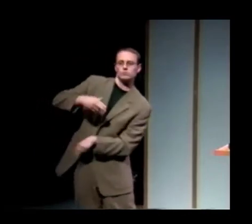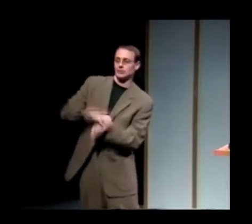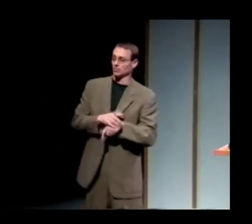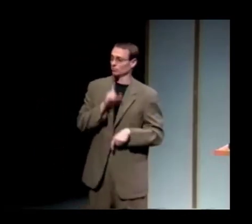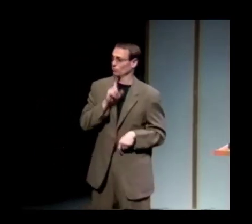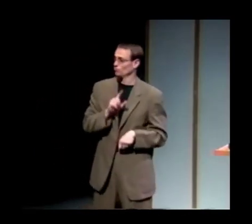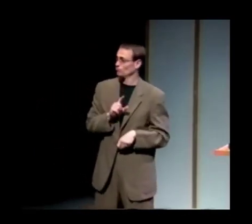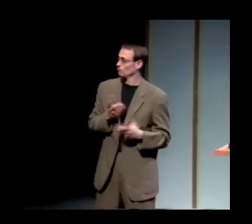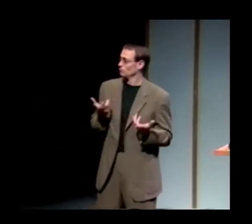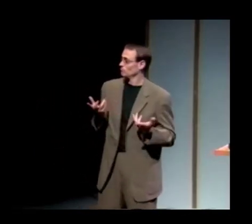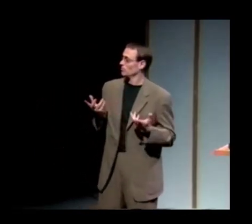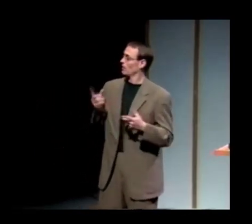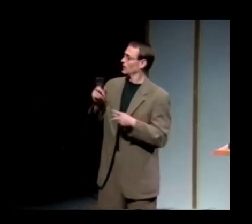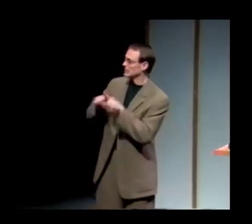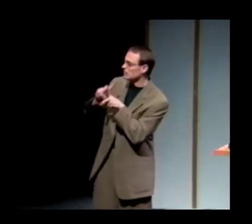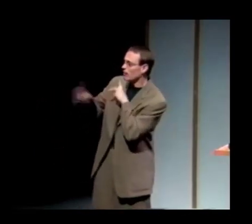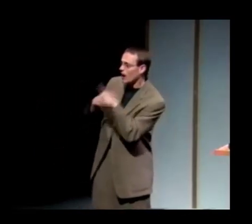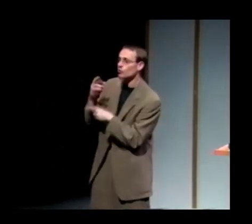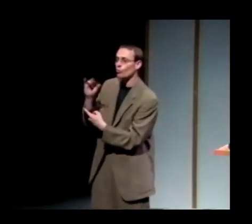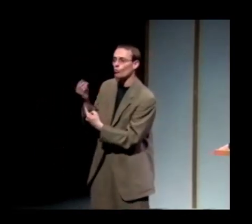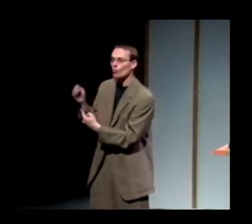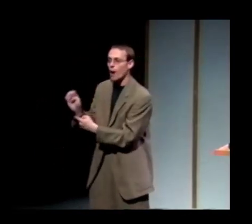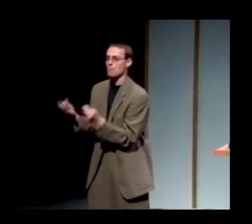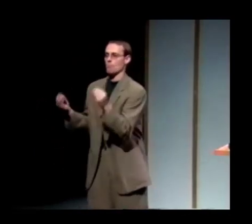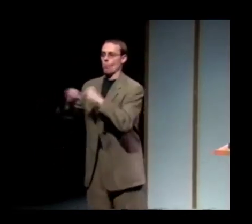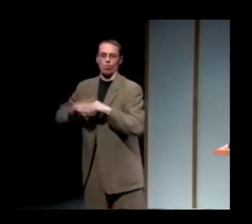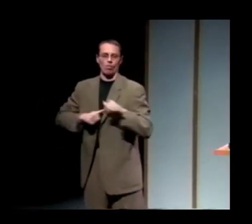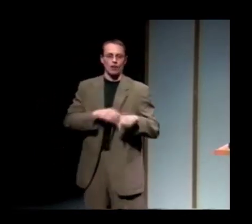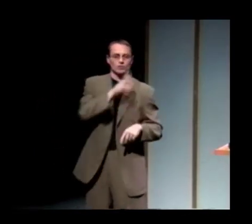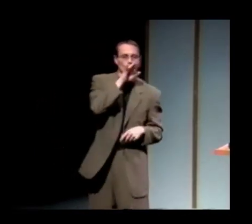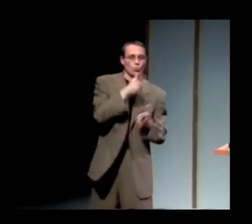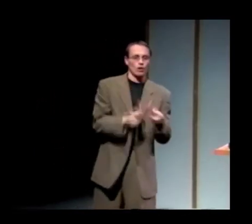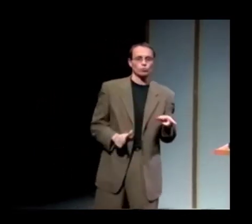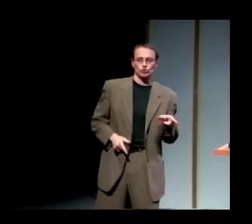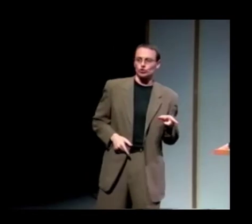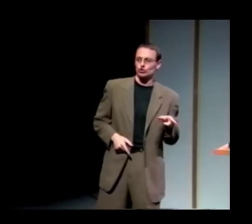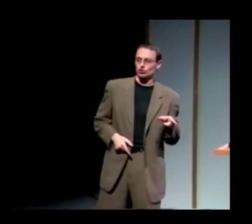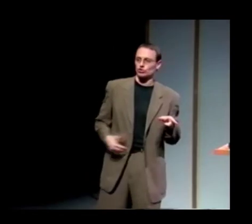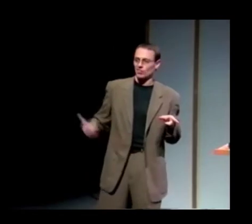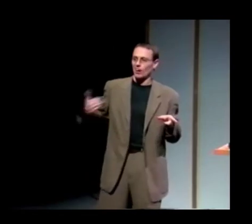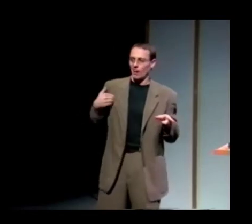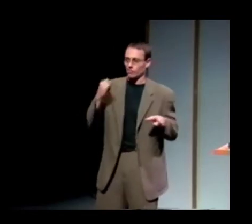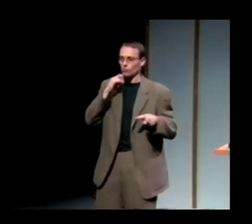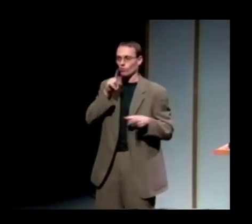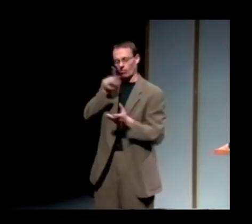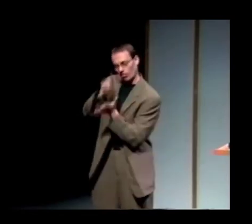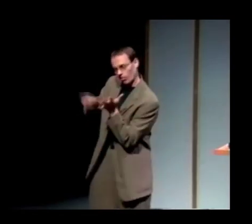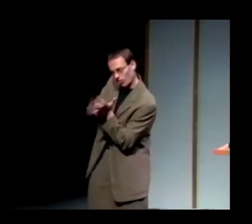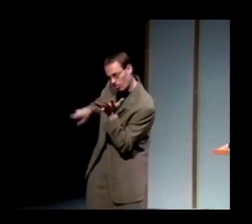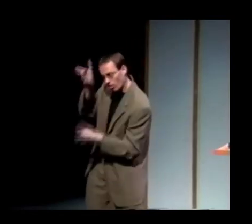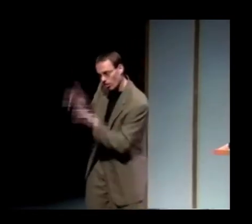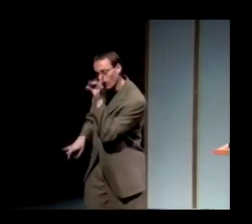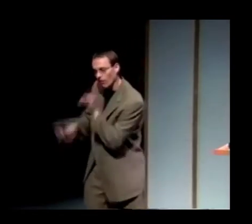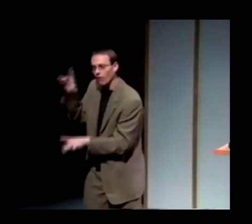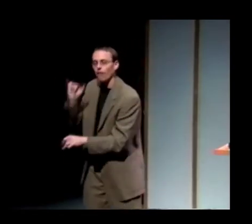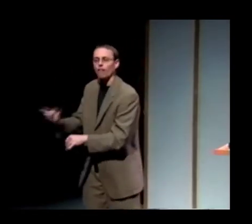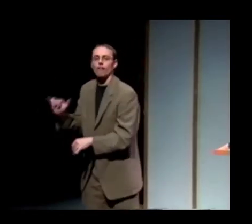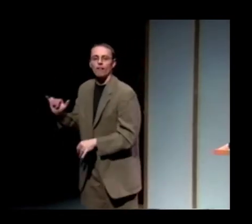THAT IT'S VALIDATED. THERE'S DIFFERENT KINDS OF RHYME, MORE THAN JUST SPOKEN LANGUAGE POEMS.